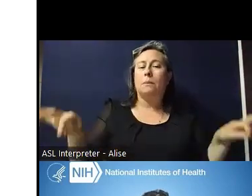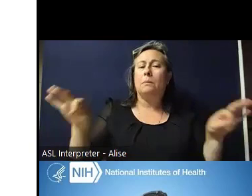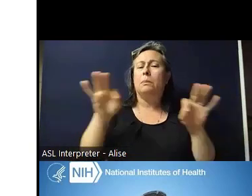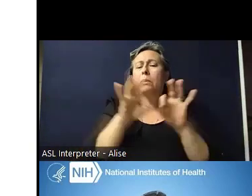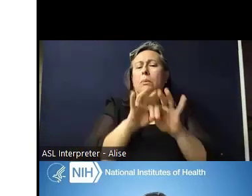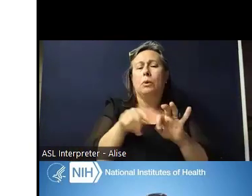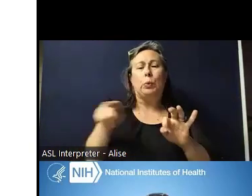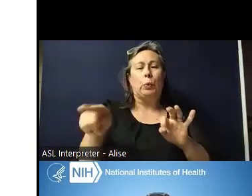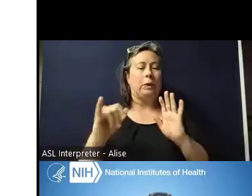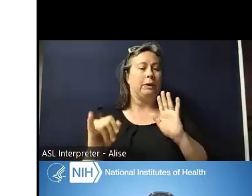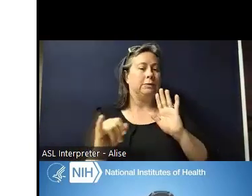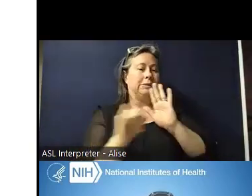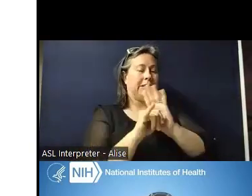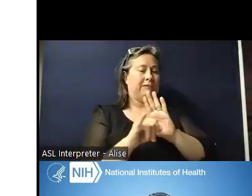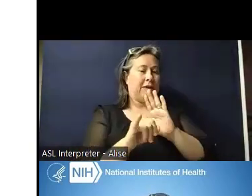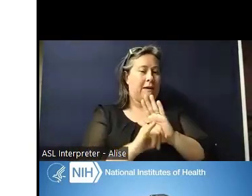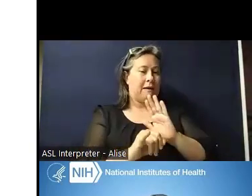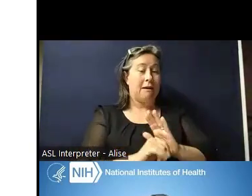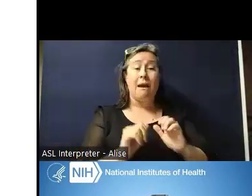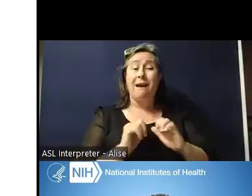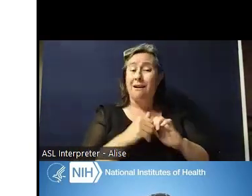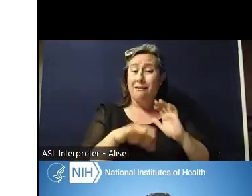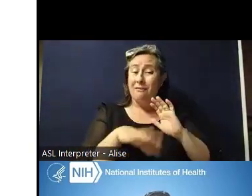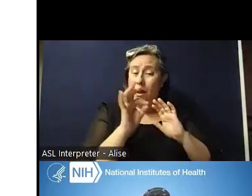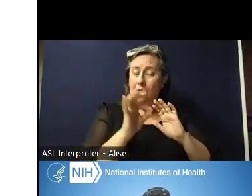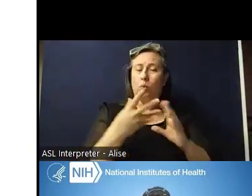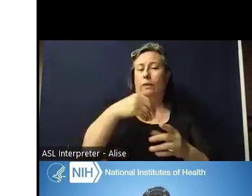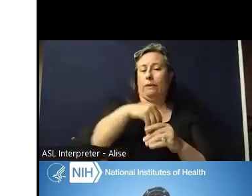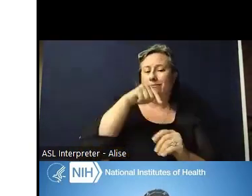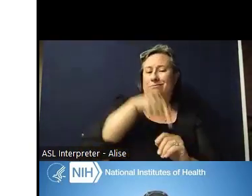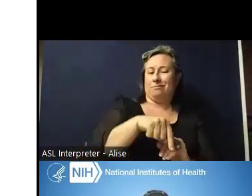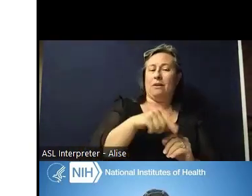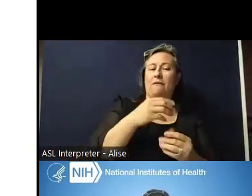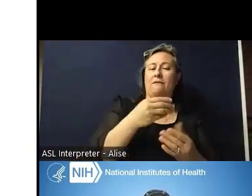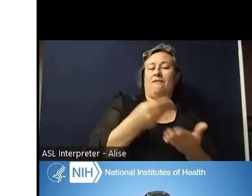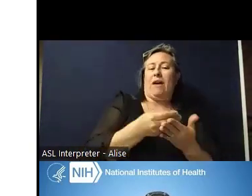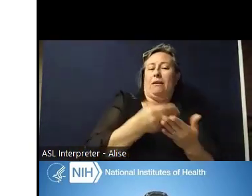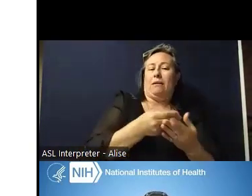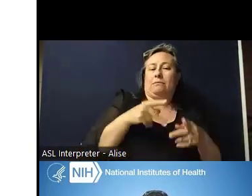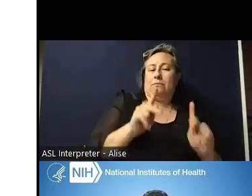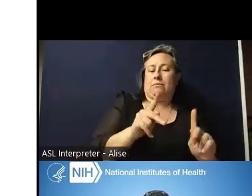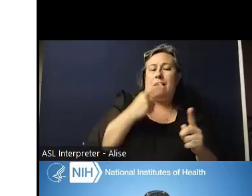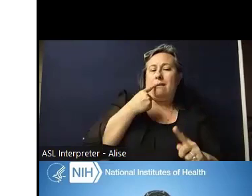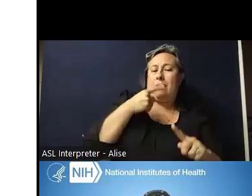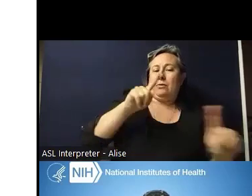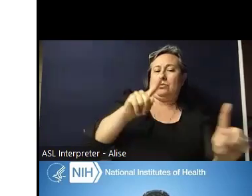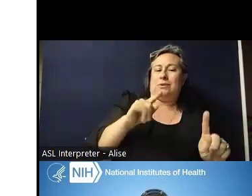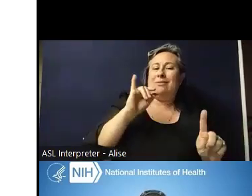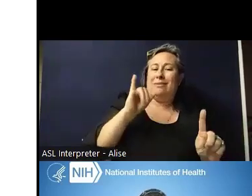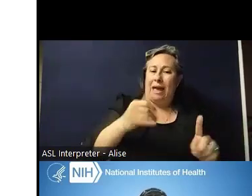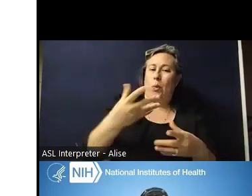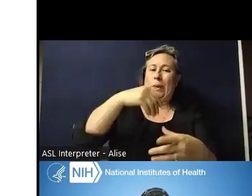and you're going to be able to find those in the funding opportunity announcements that linked to the NIH Guide for Grants and Contracts.